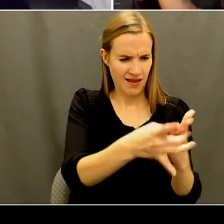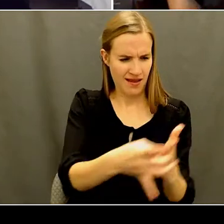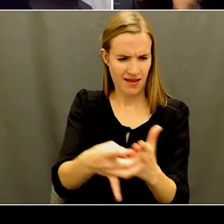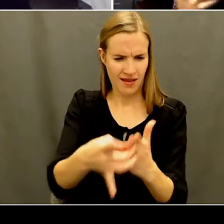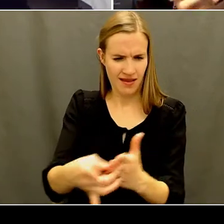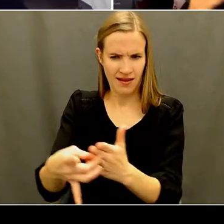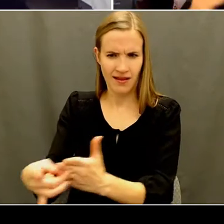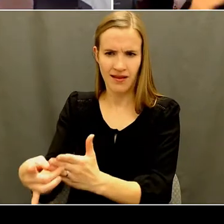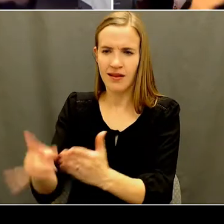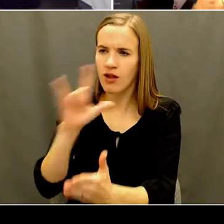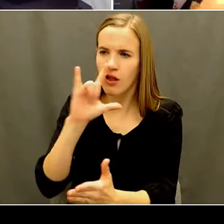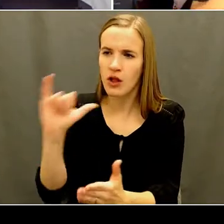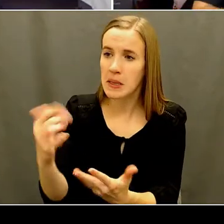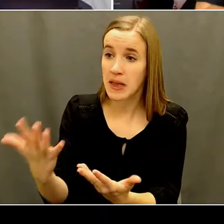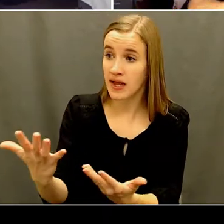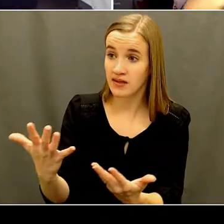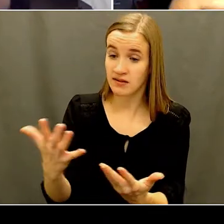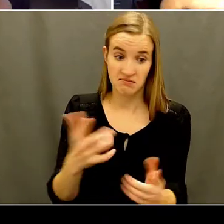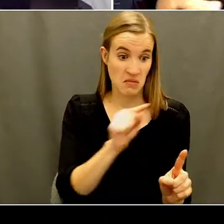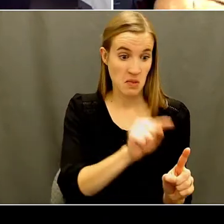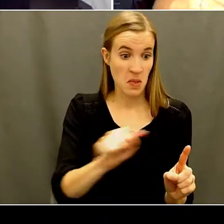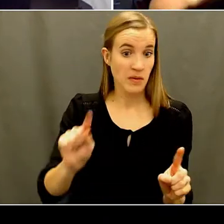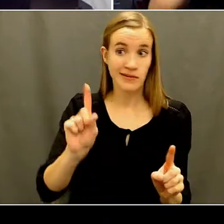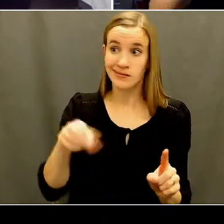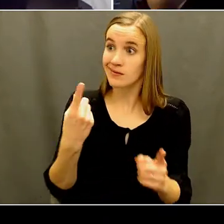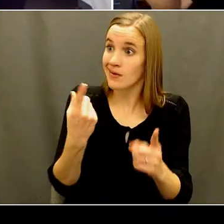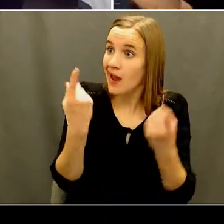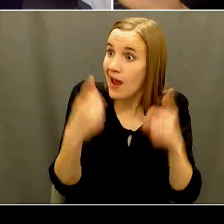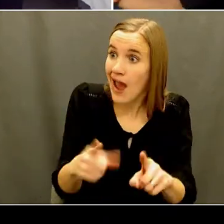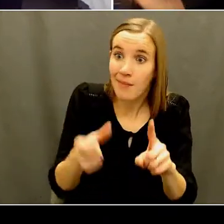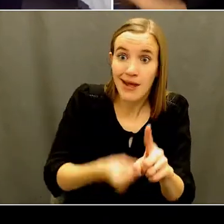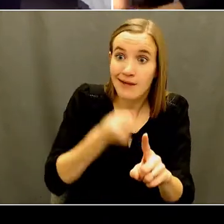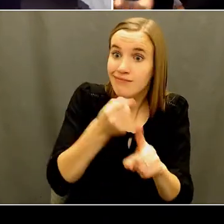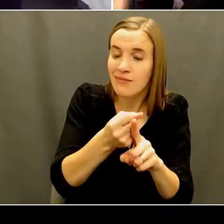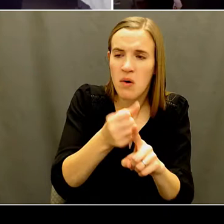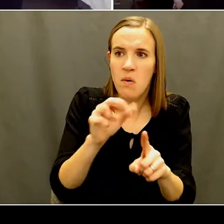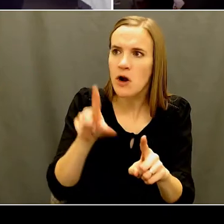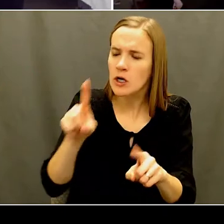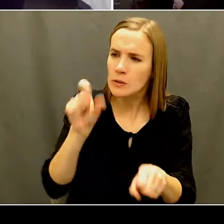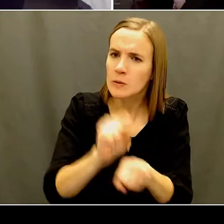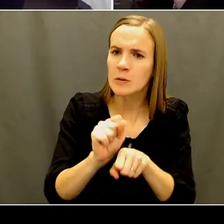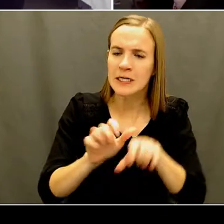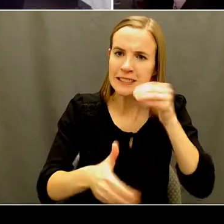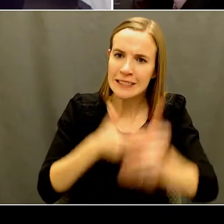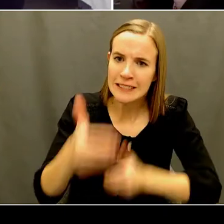inspiring to know the different ways we can evolve and be in different positions of awareness.